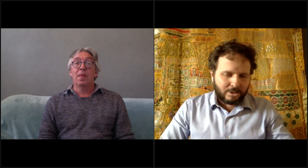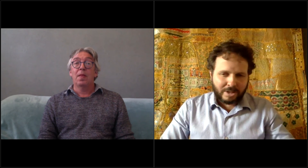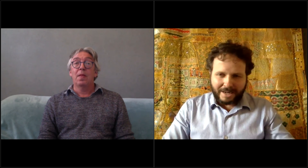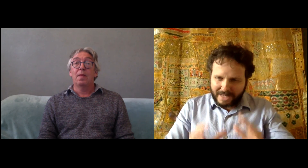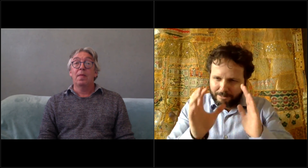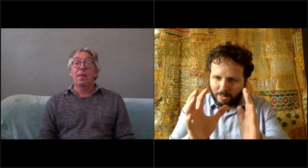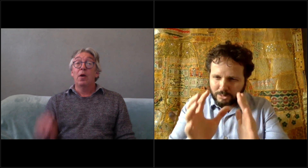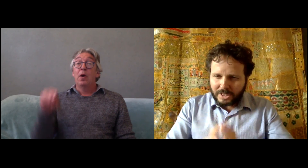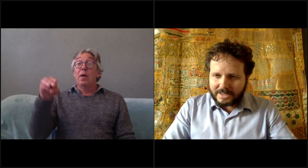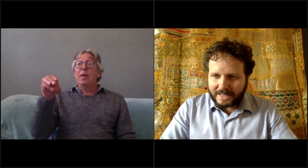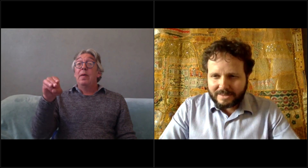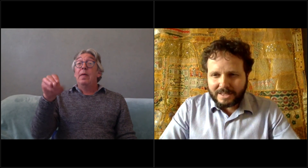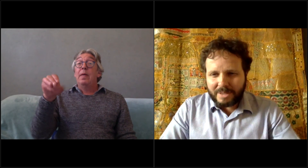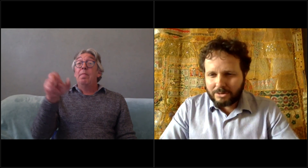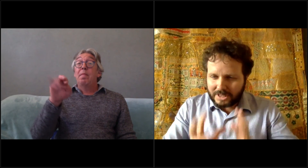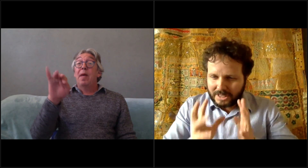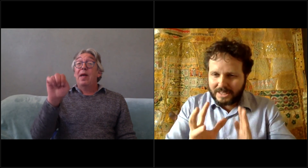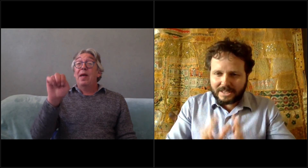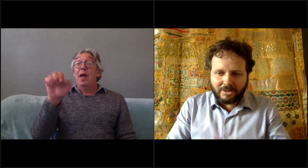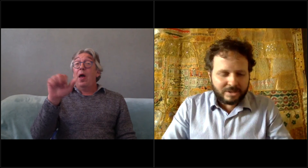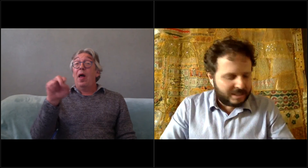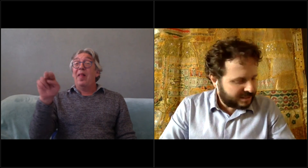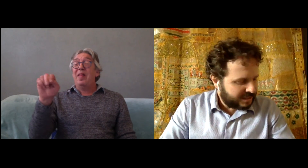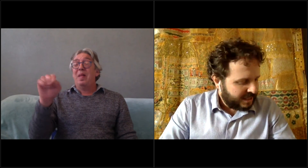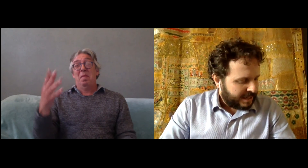and Andor can focus three minutes on this.